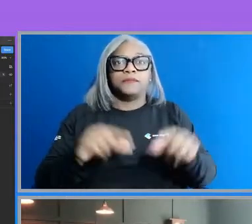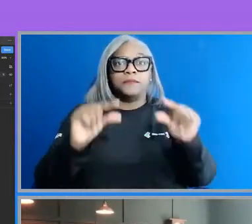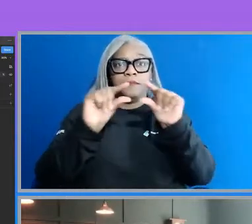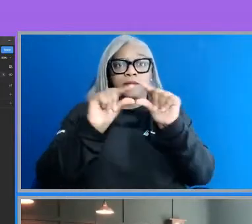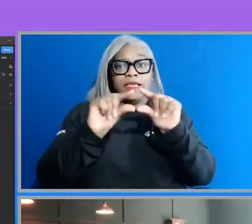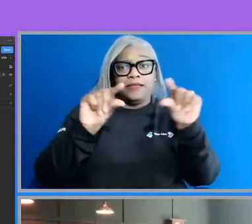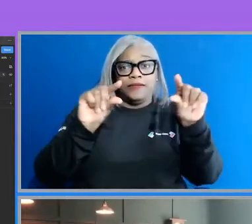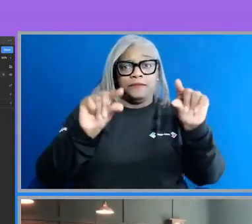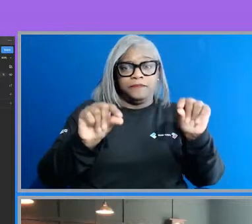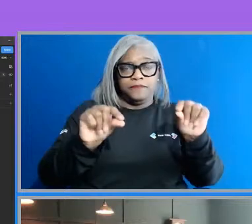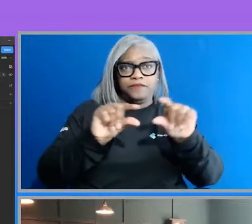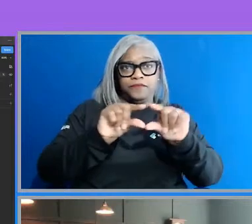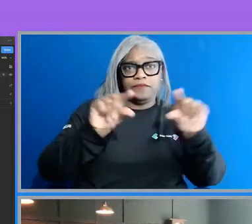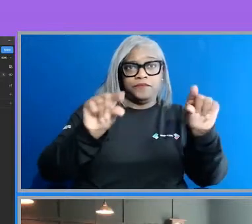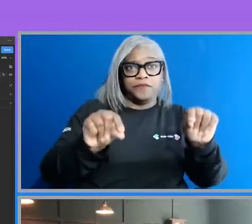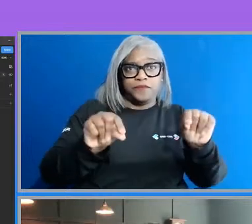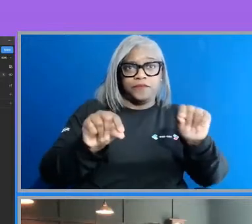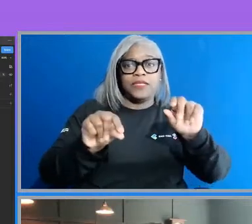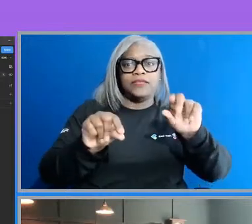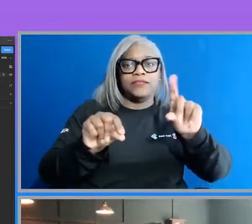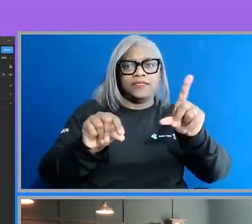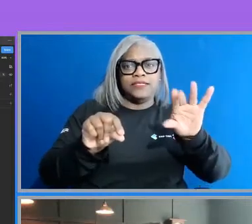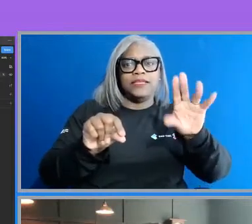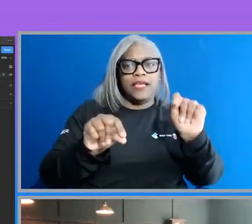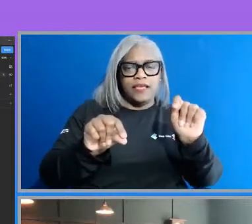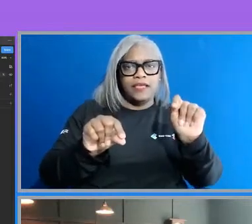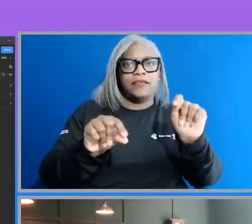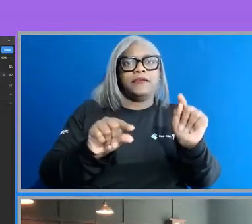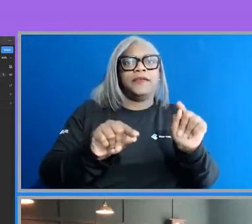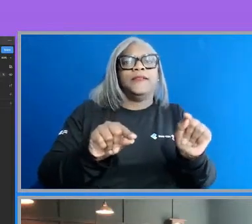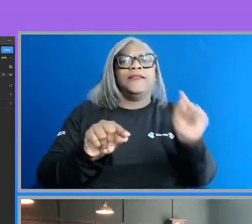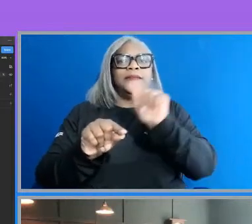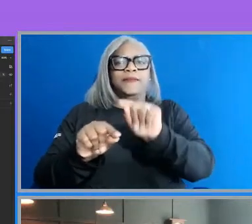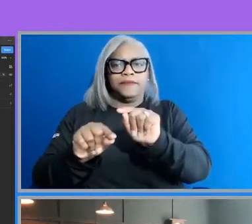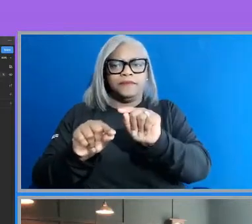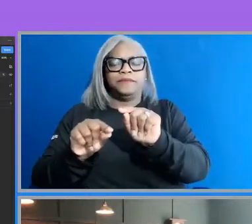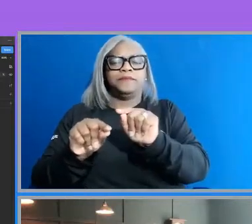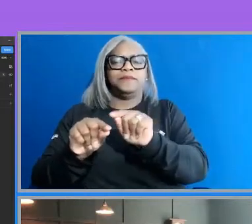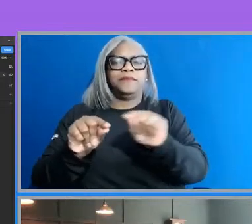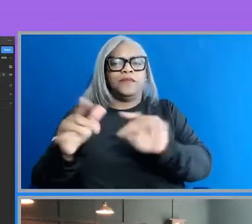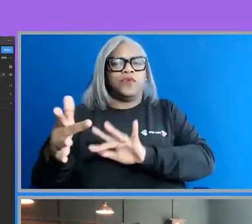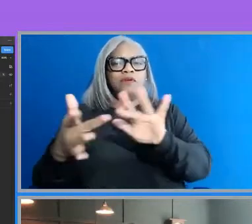large CTA, and then next to that CTA, we have the Contact Us